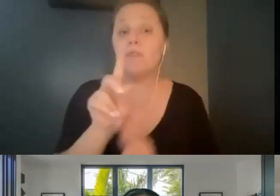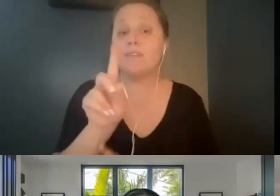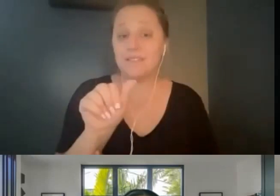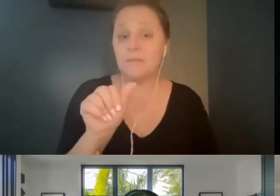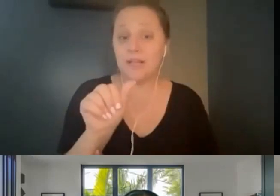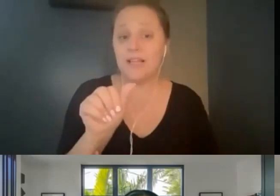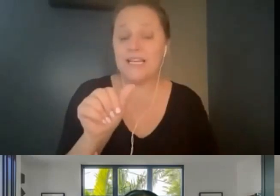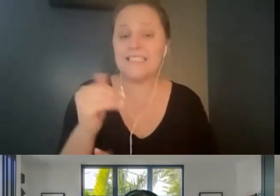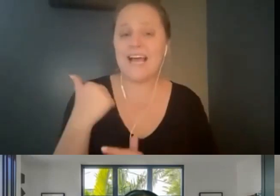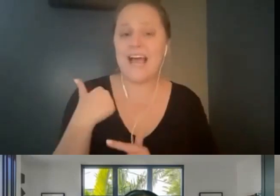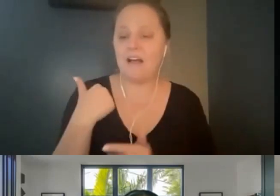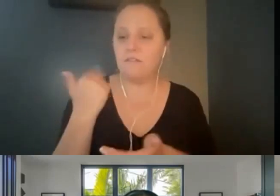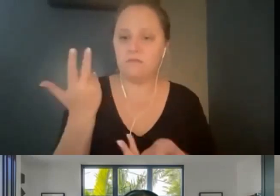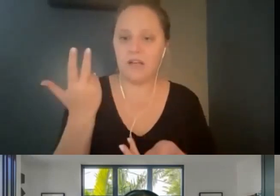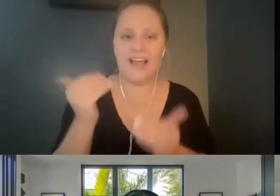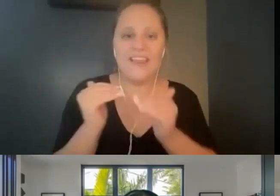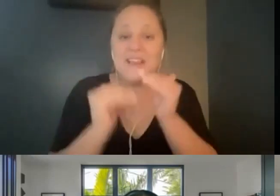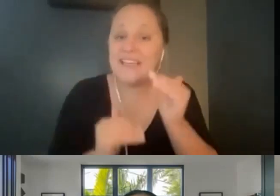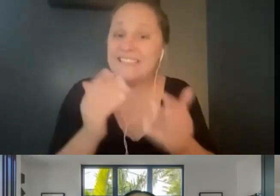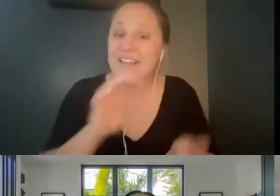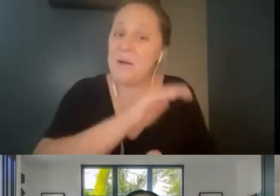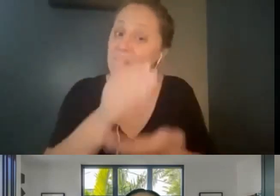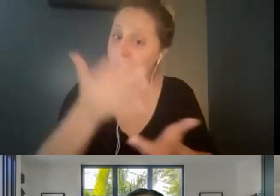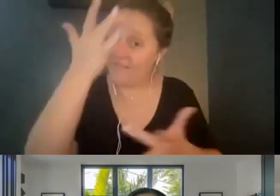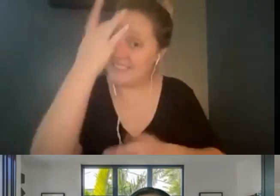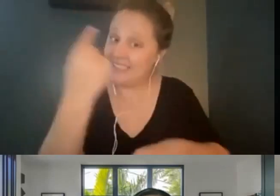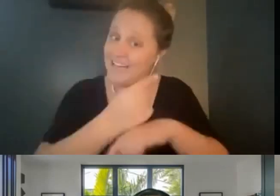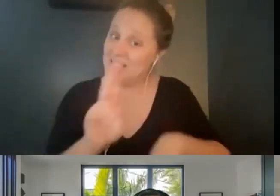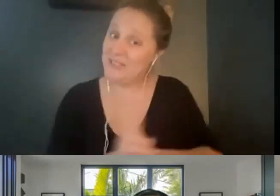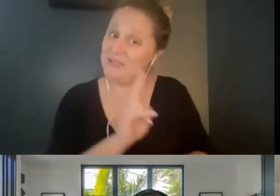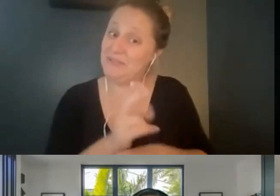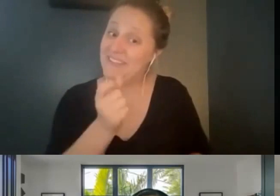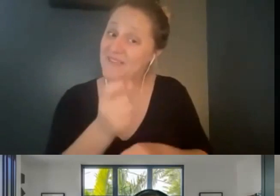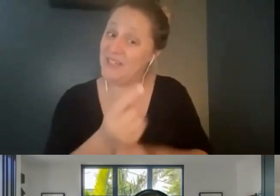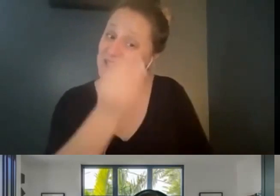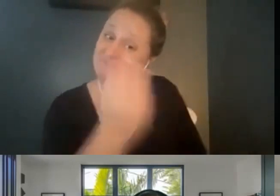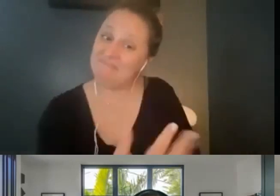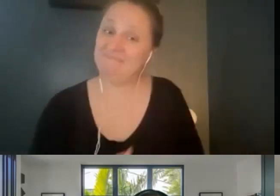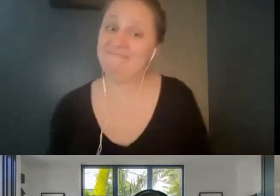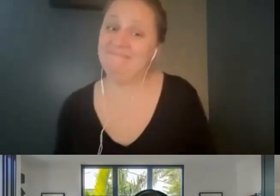least amount of sick days used, each and every year year over year